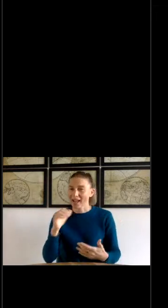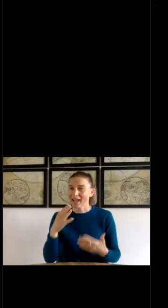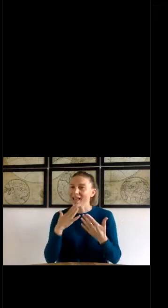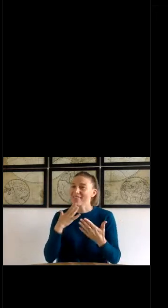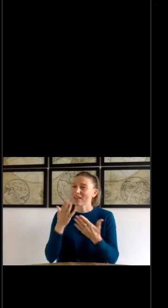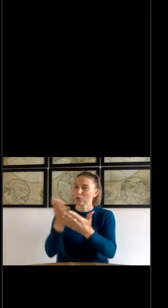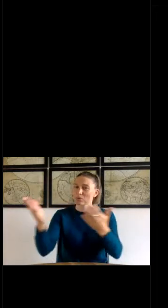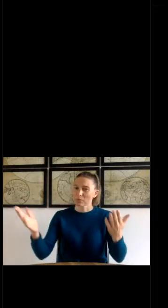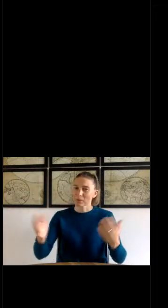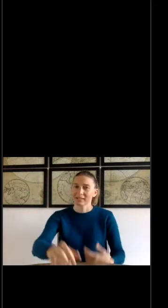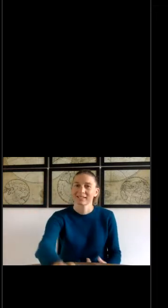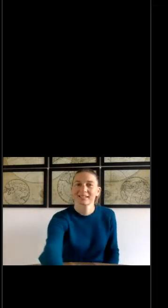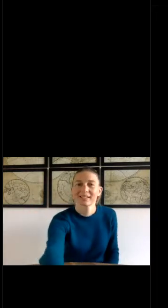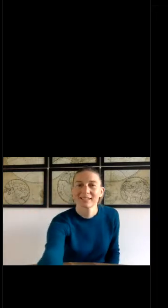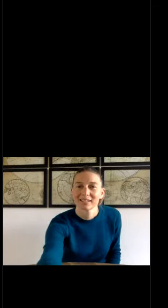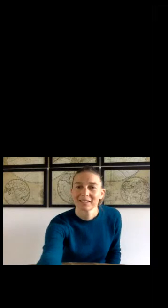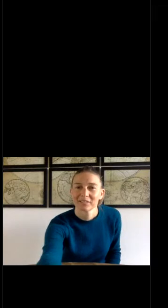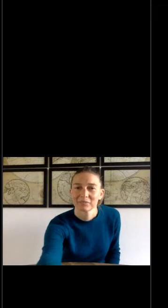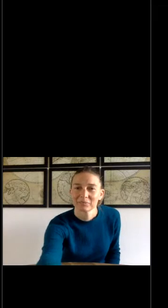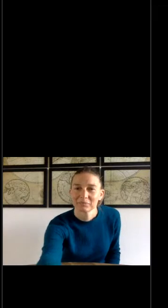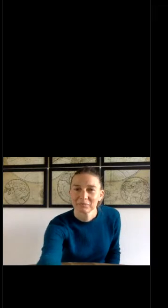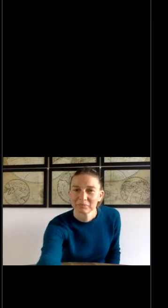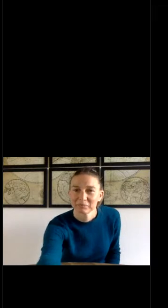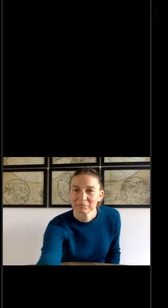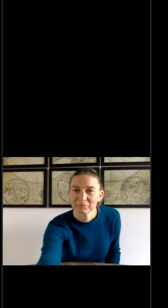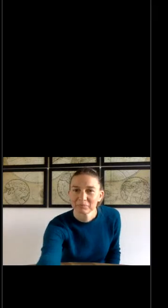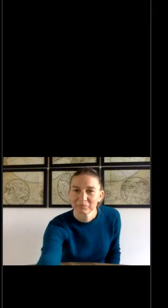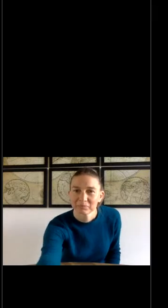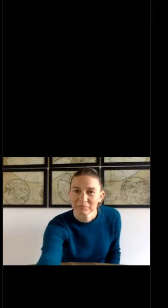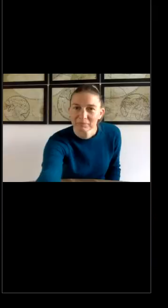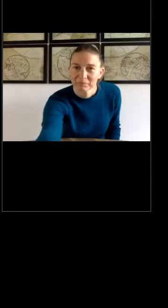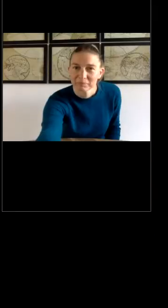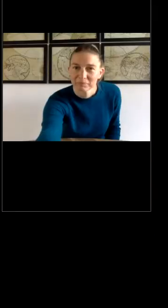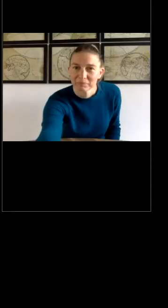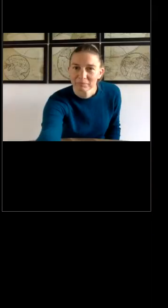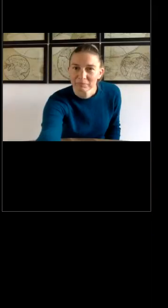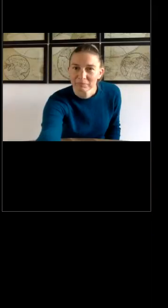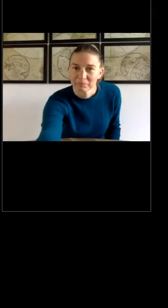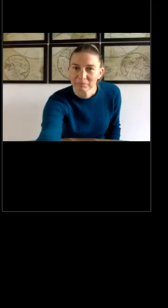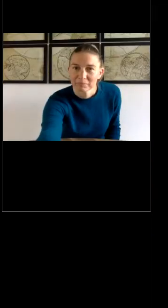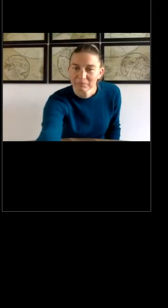I'll now share my webcam with you. Hope that works.